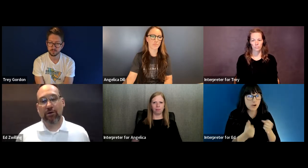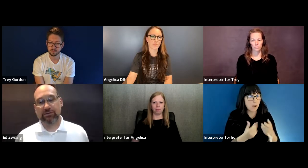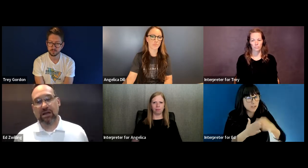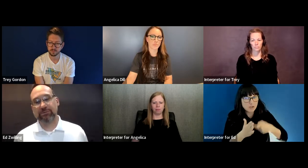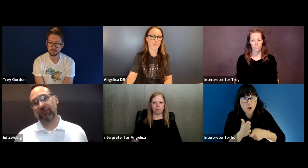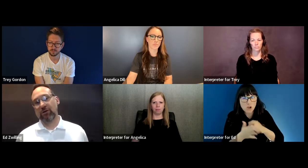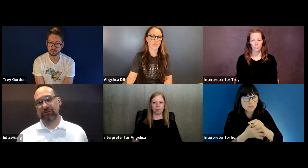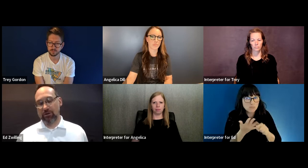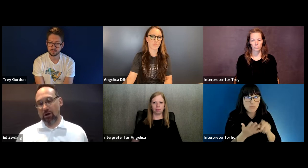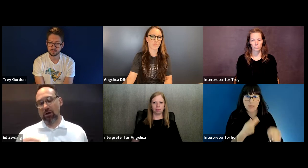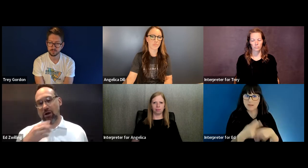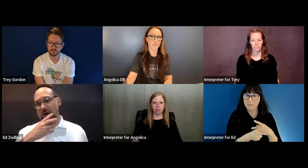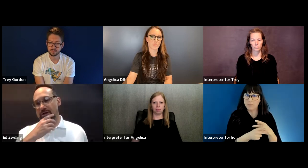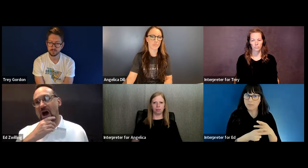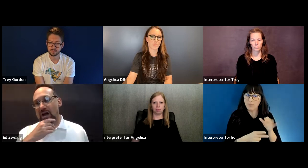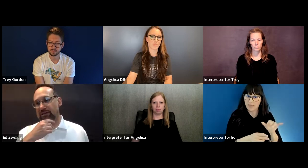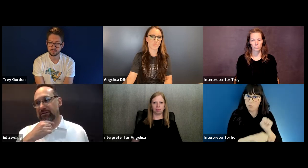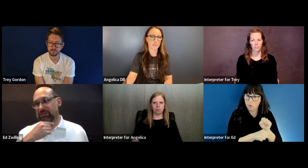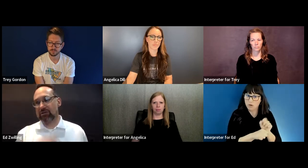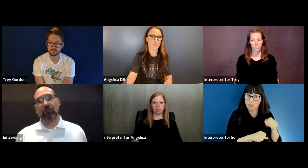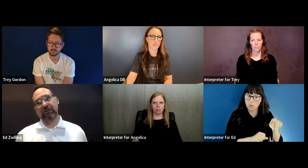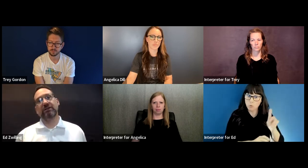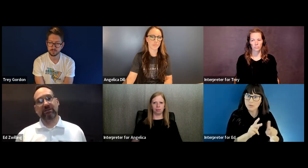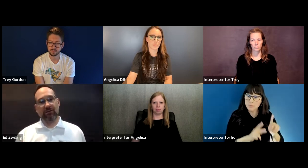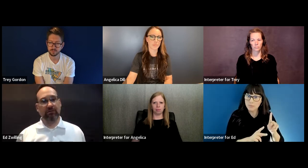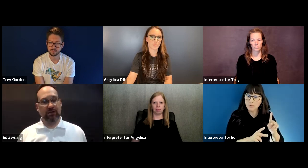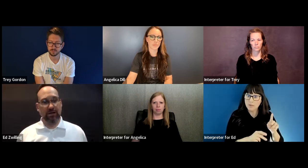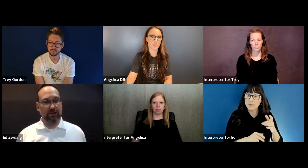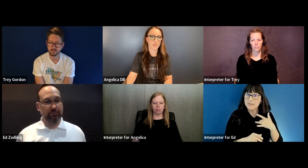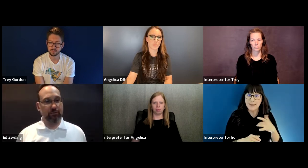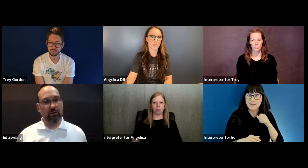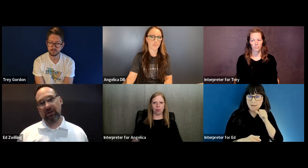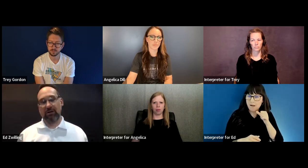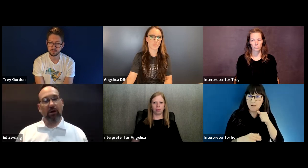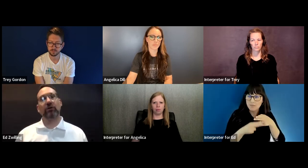those types of folks are are not generally considered uh to be working in a public